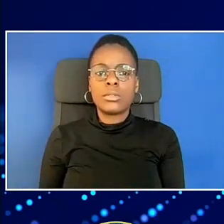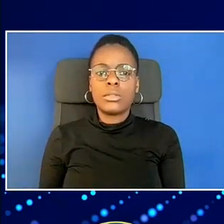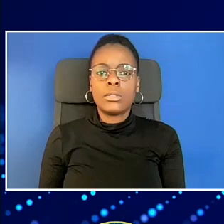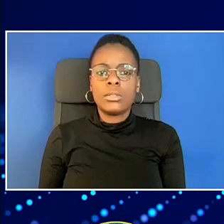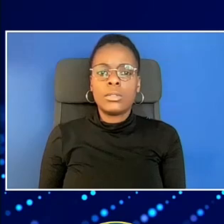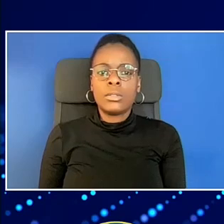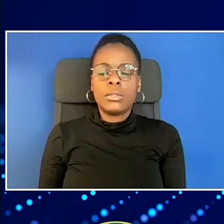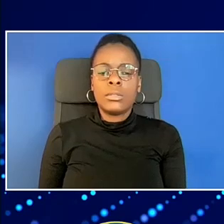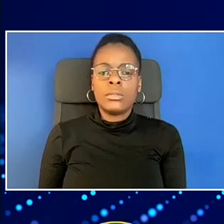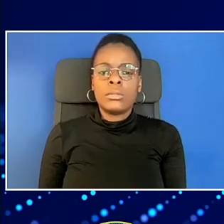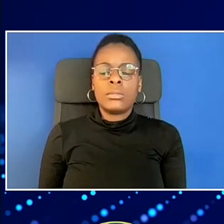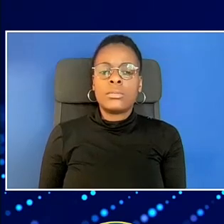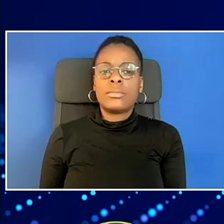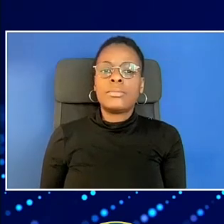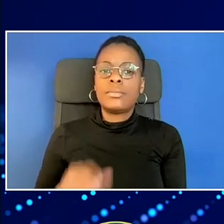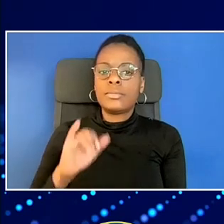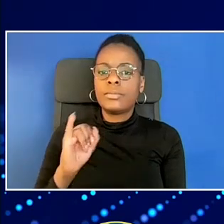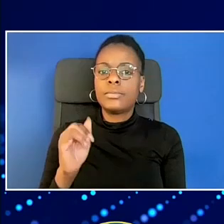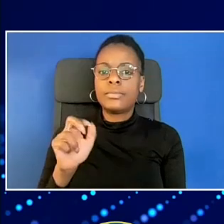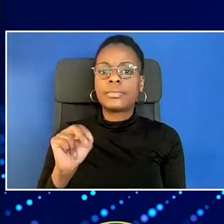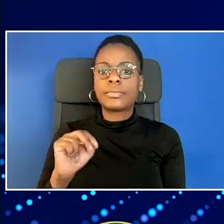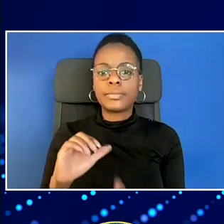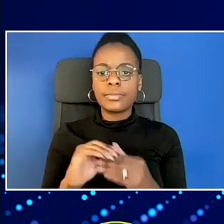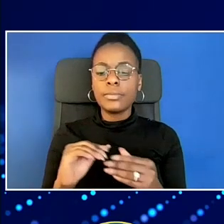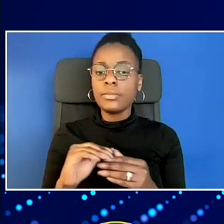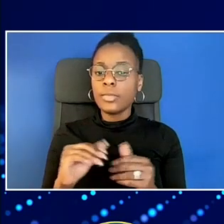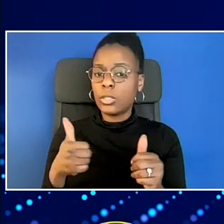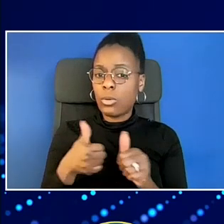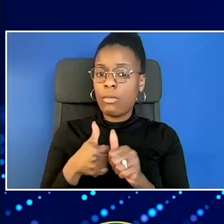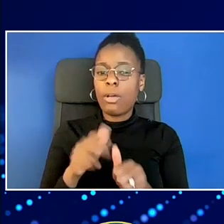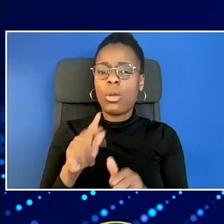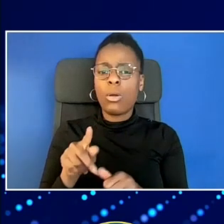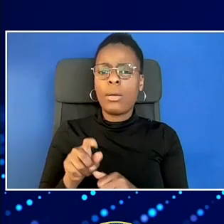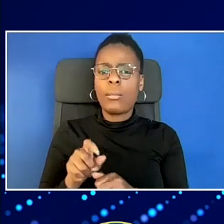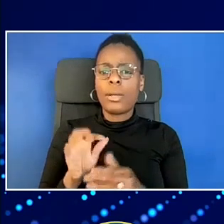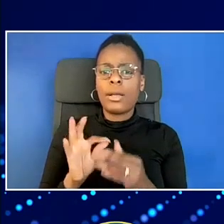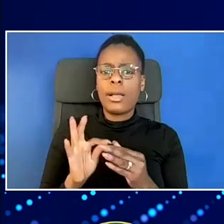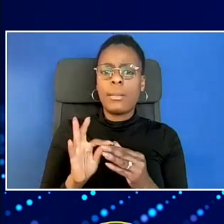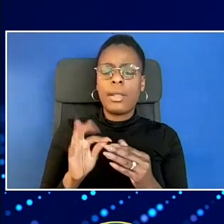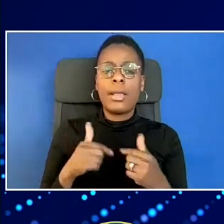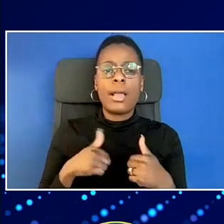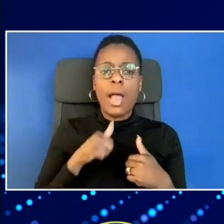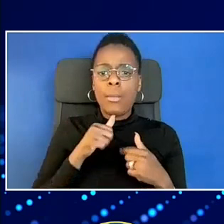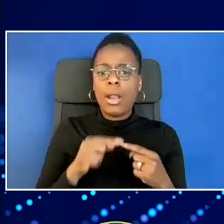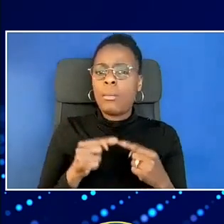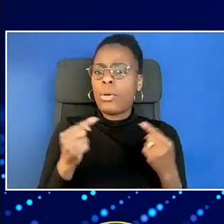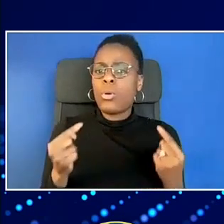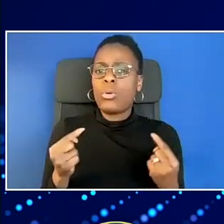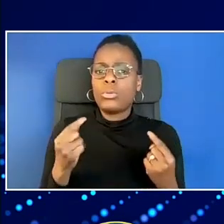Okay. So I guess my follow-up comment would just be- so you guys, I'm not opposed to the idea of coming up with the right